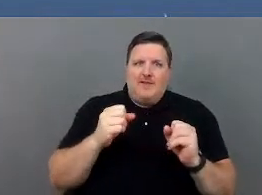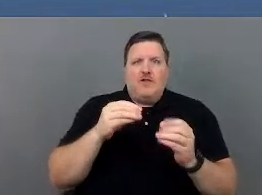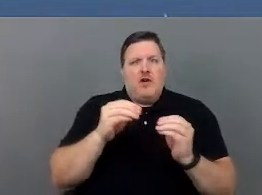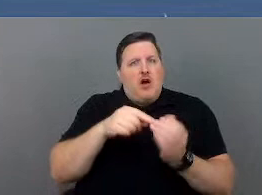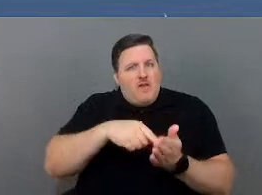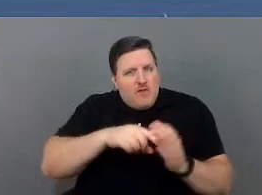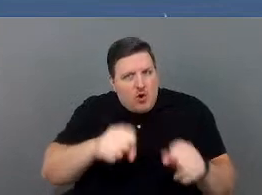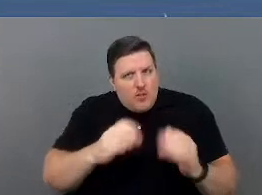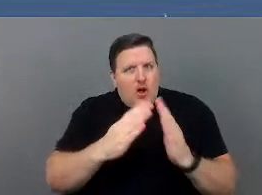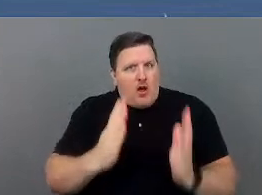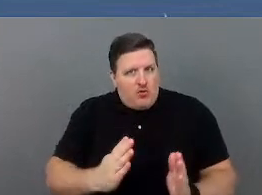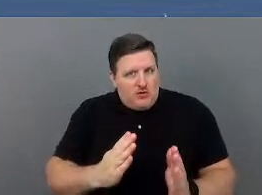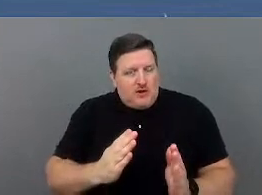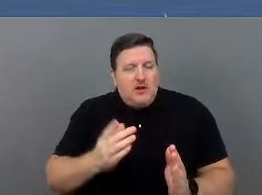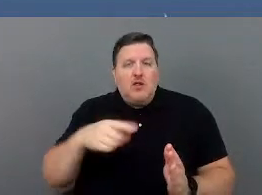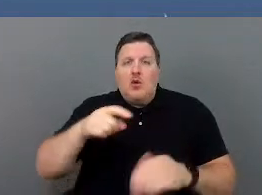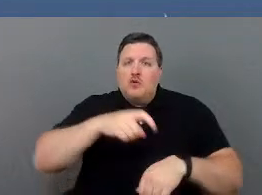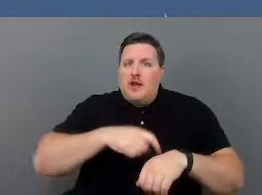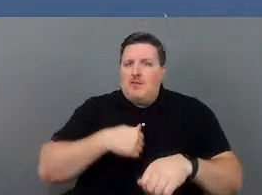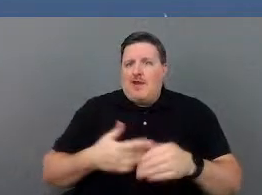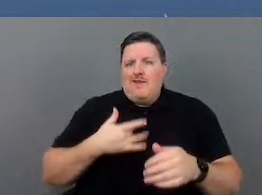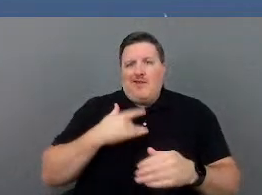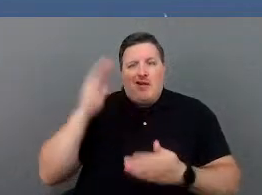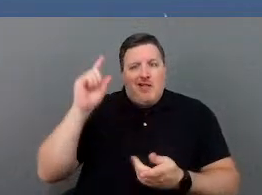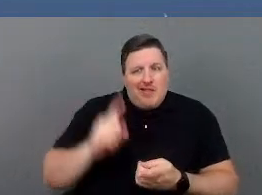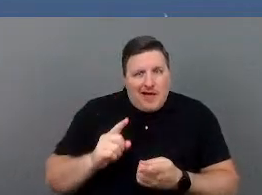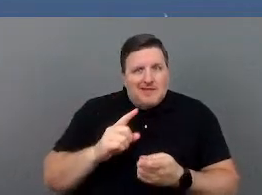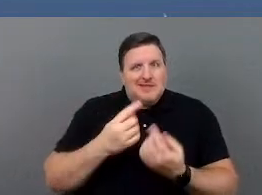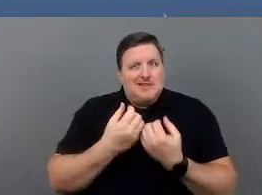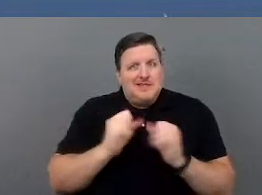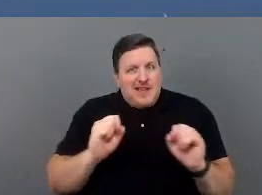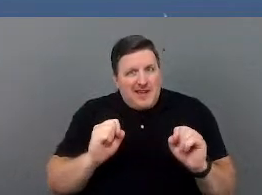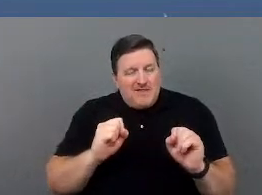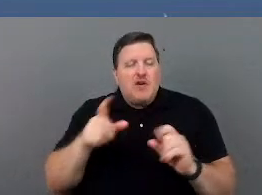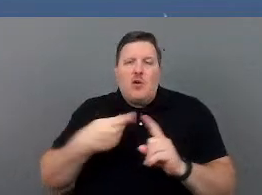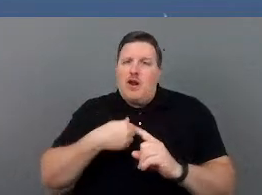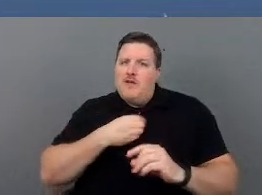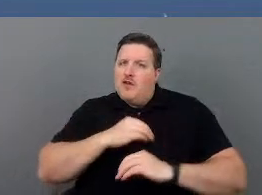THE TIMES I HAVE FELT LESS SAFE IN THIS CITY IS WHEN I'VE BEEN HOMELESS OR WHEN A MENTAL